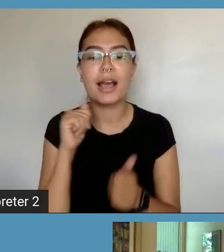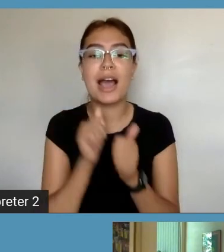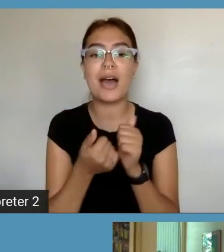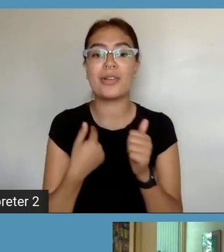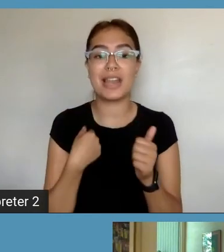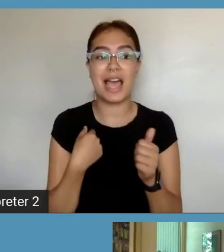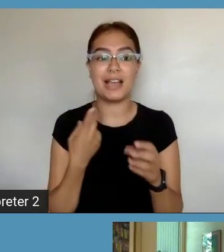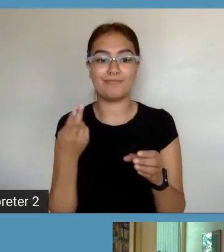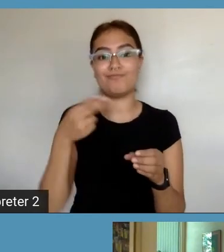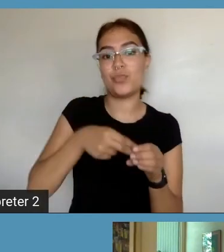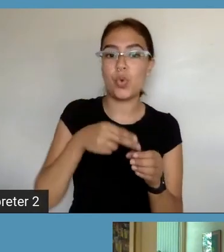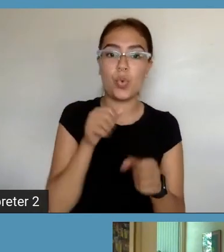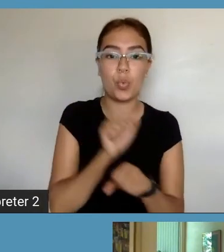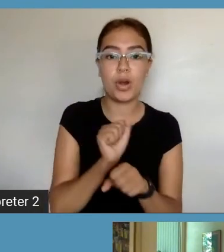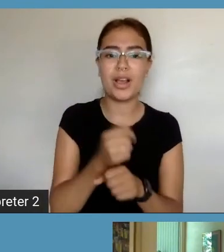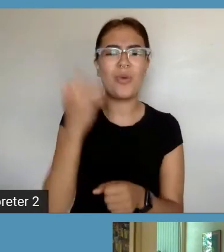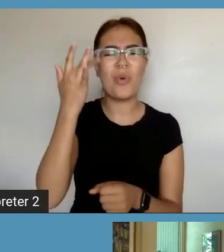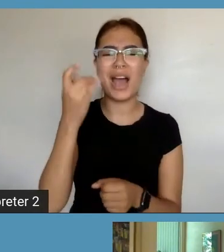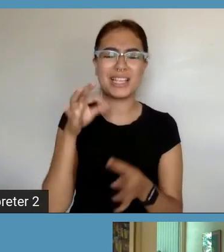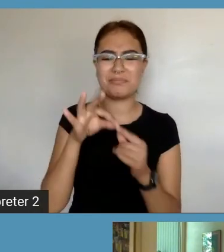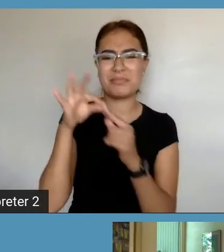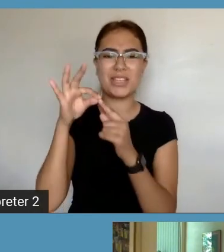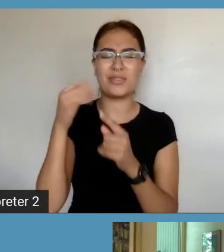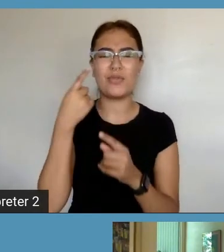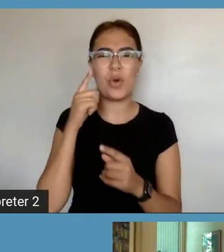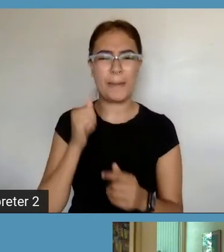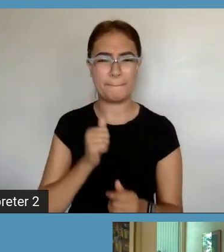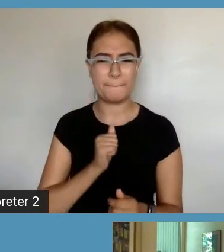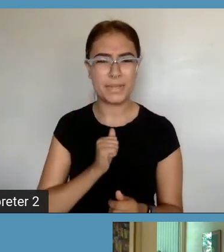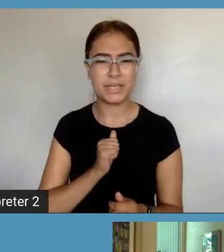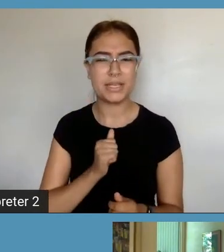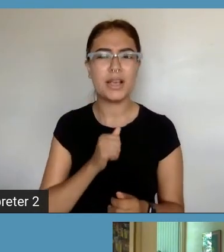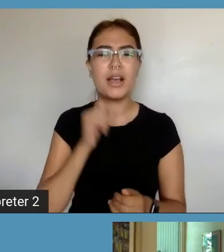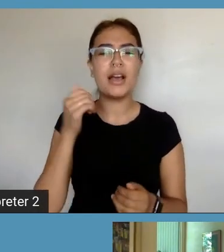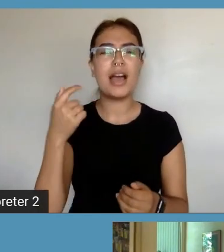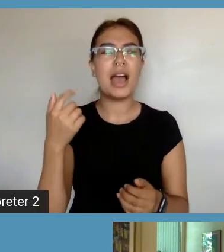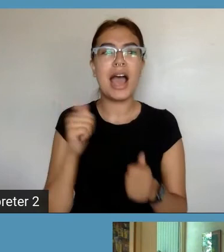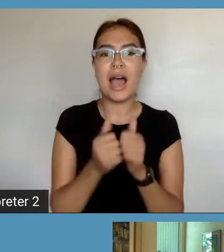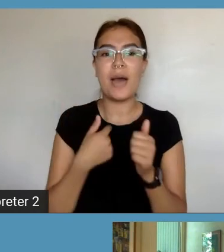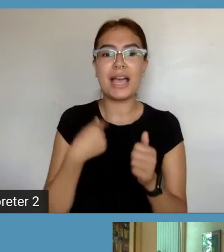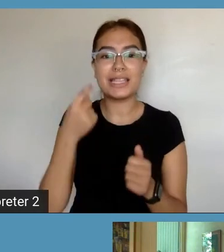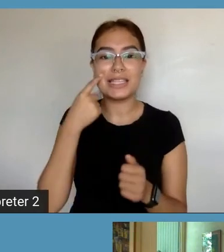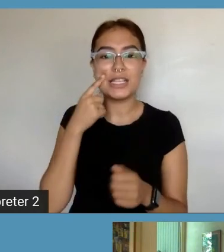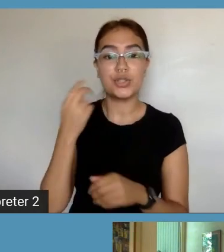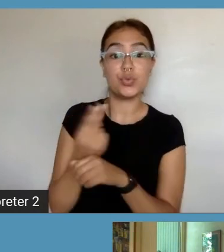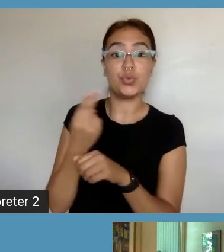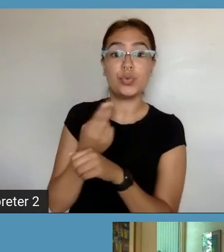special to me how do I take it is useful in terms of outreach and engagement and instruction.